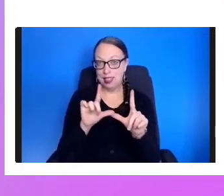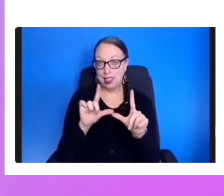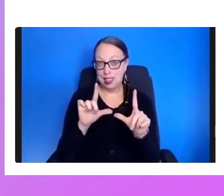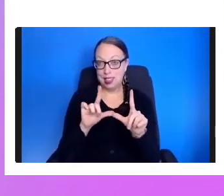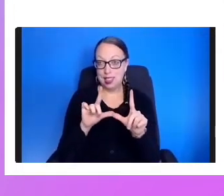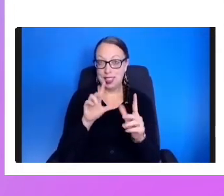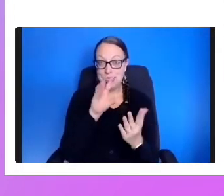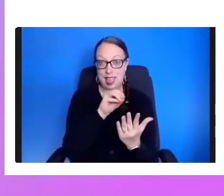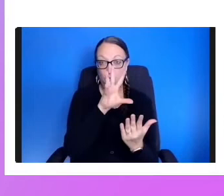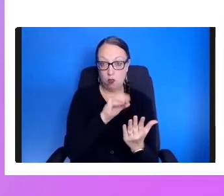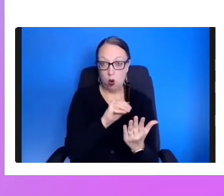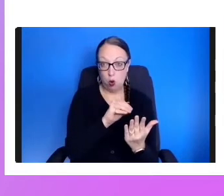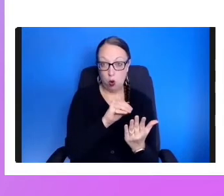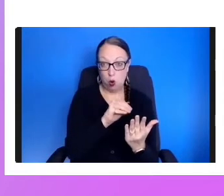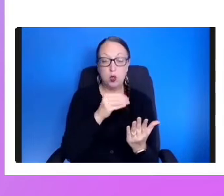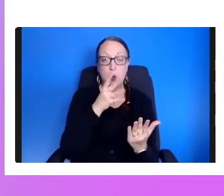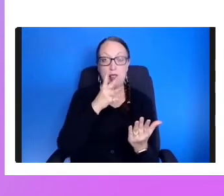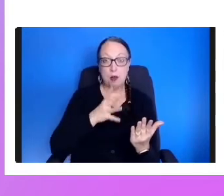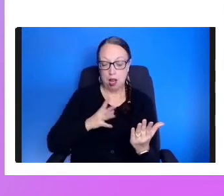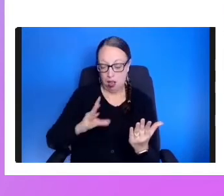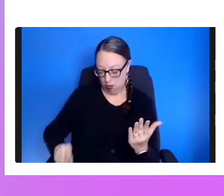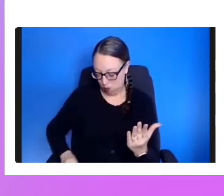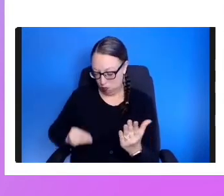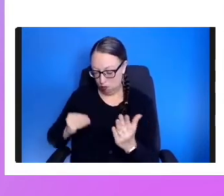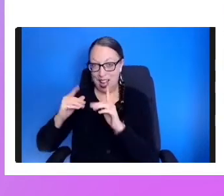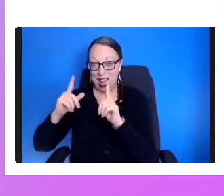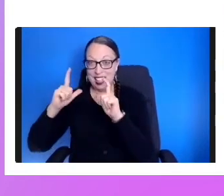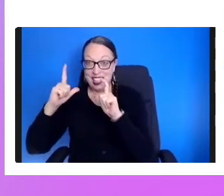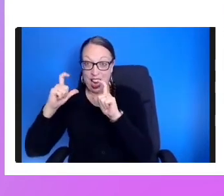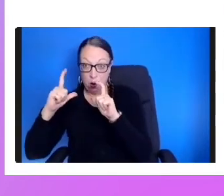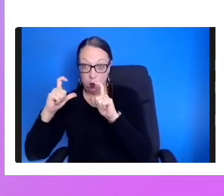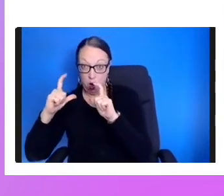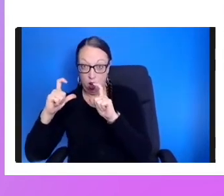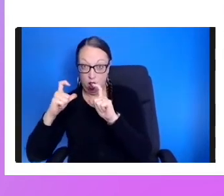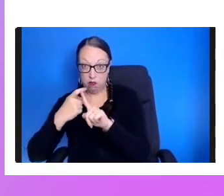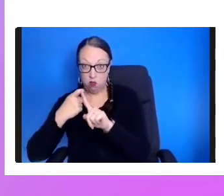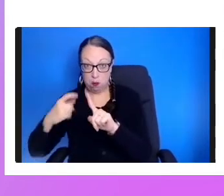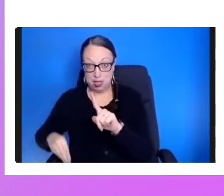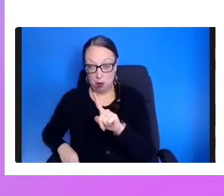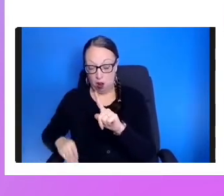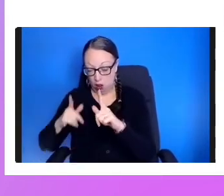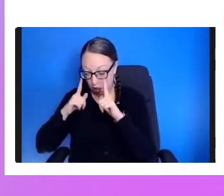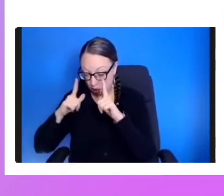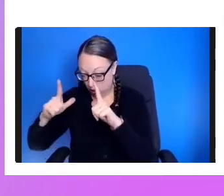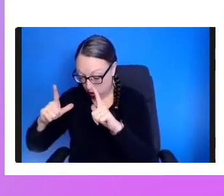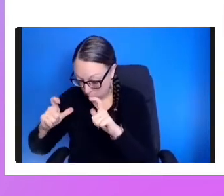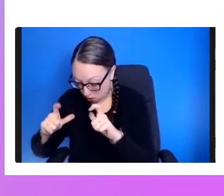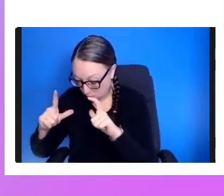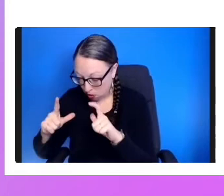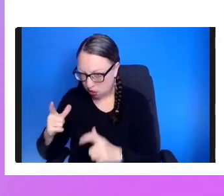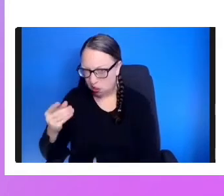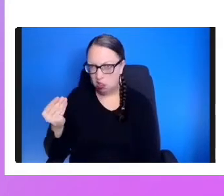pulled out a camera from his pocket and he took a photo of his driver's license. What's the problem and then he said now what?